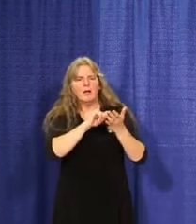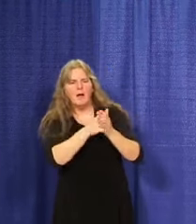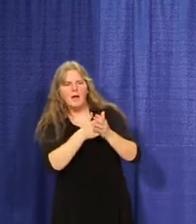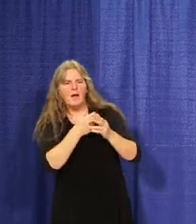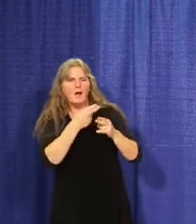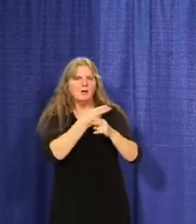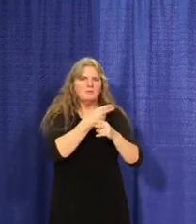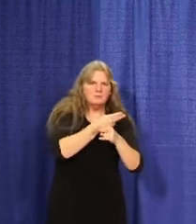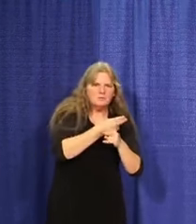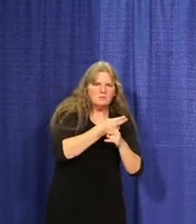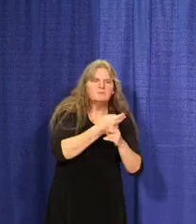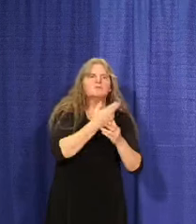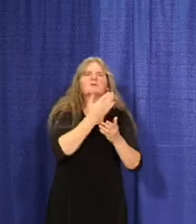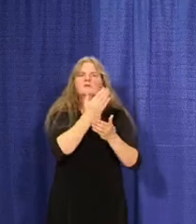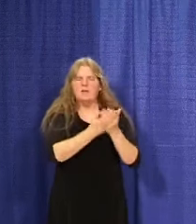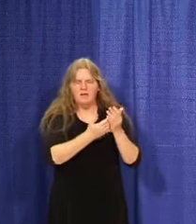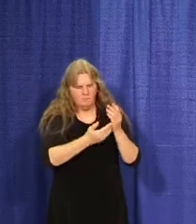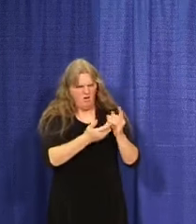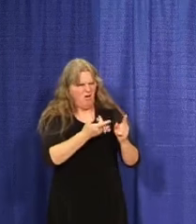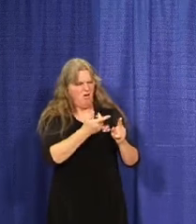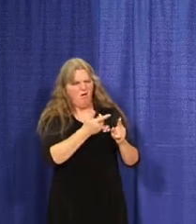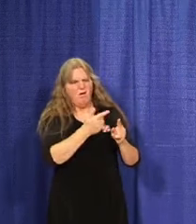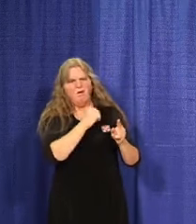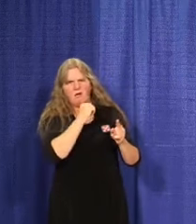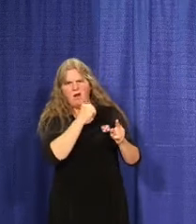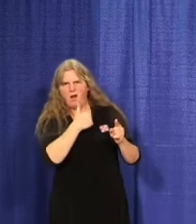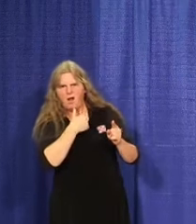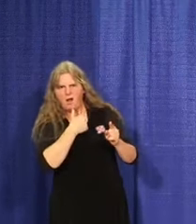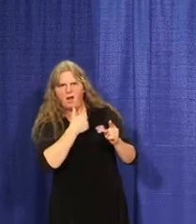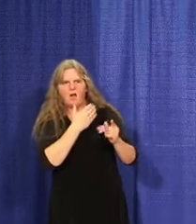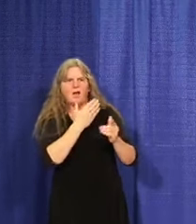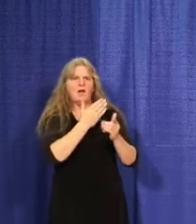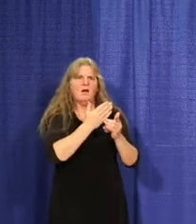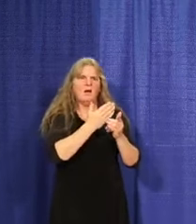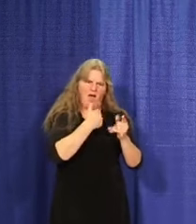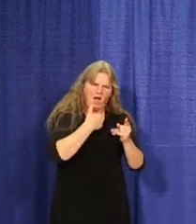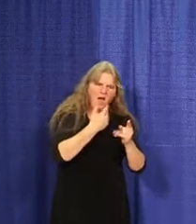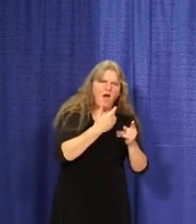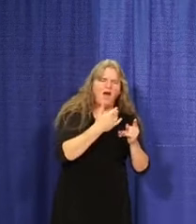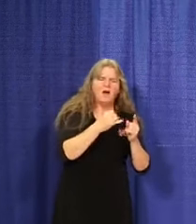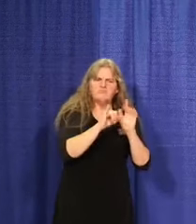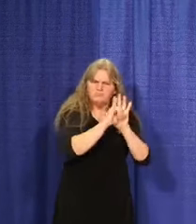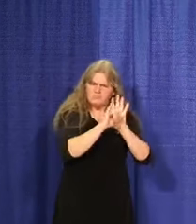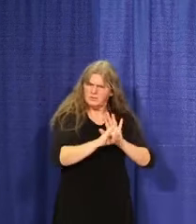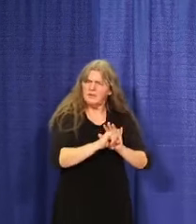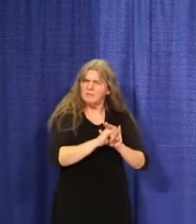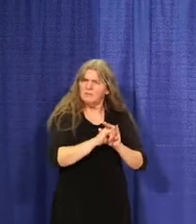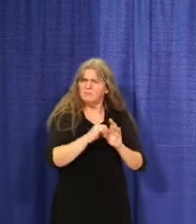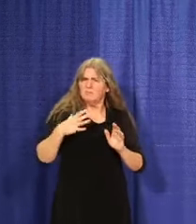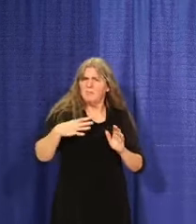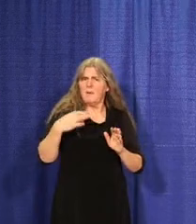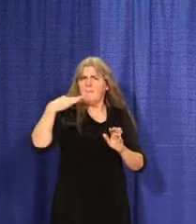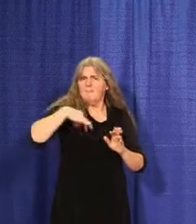infection in certain cases where it has been an advantage to have